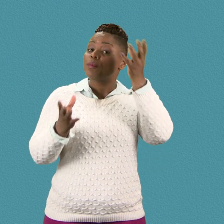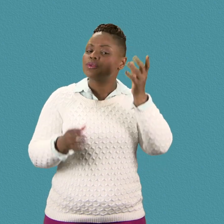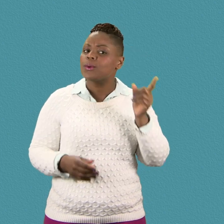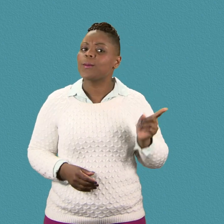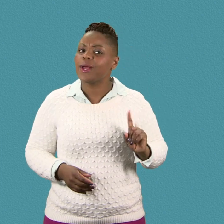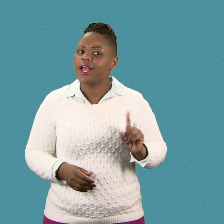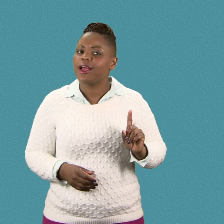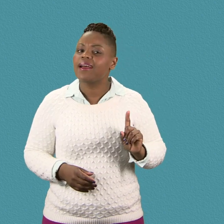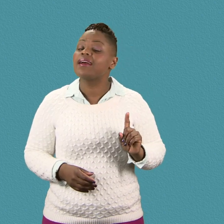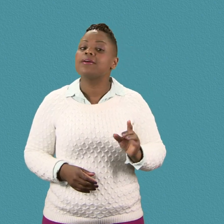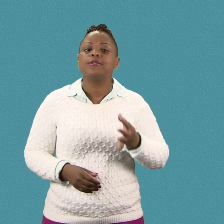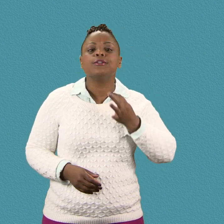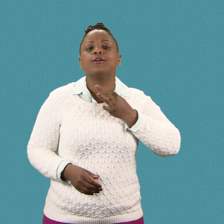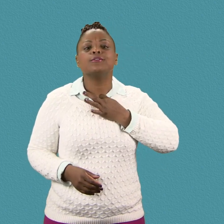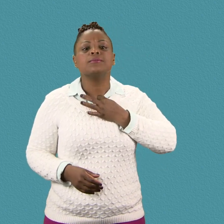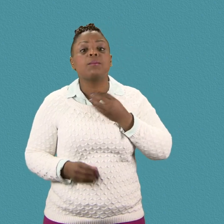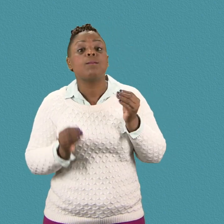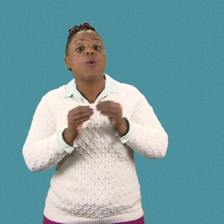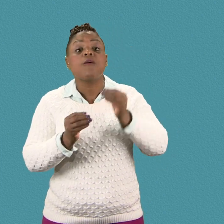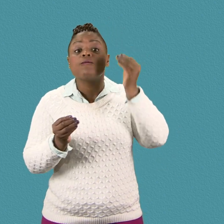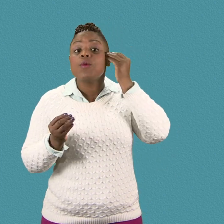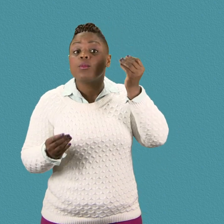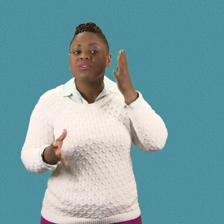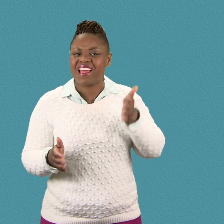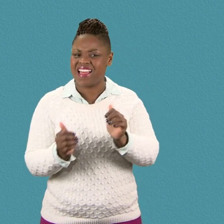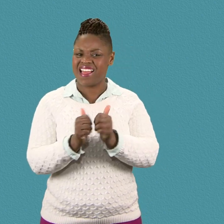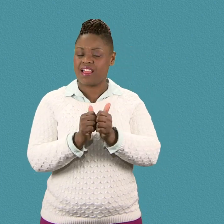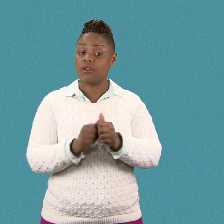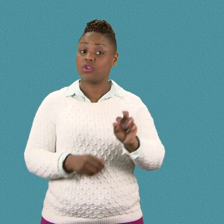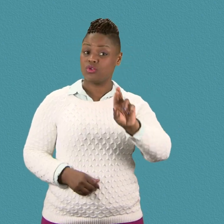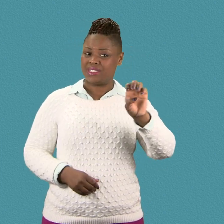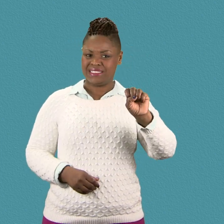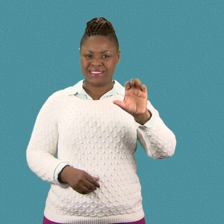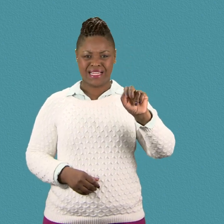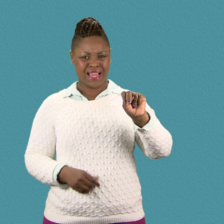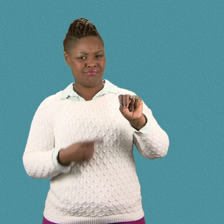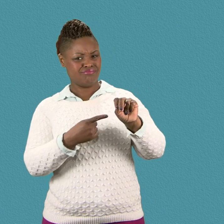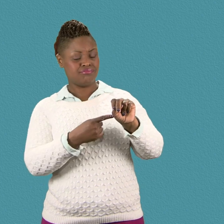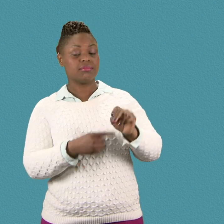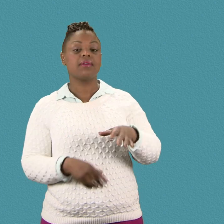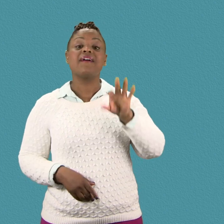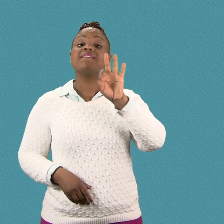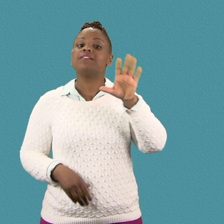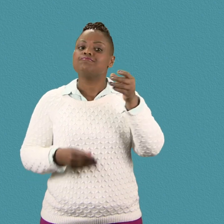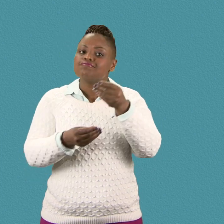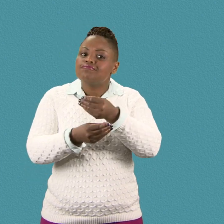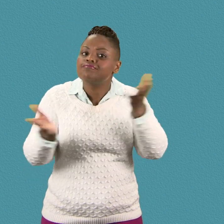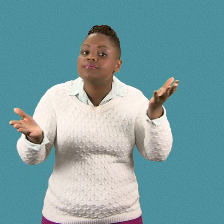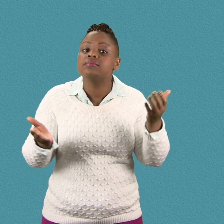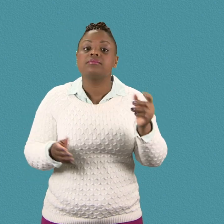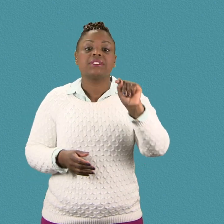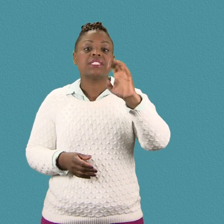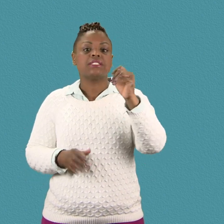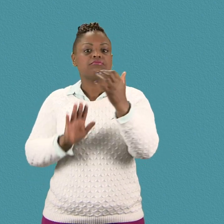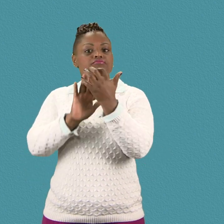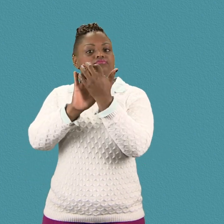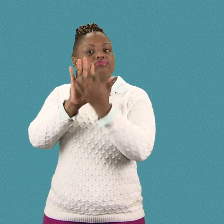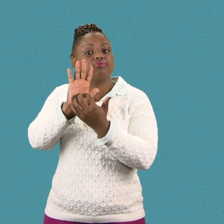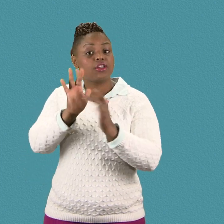Where can you learn more? For more information on how to rescan for channels, visit our rescanning guide, which